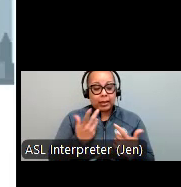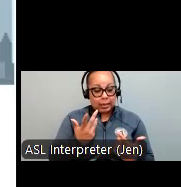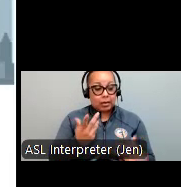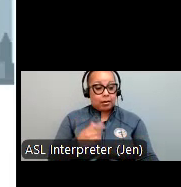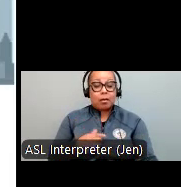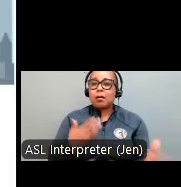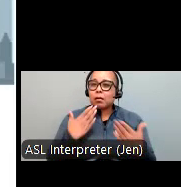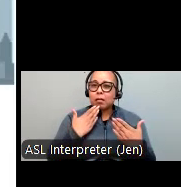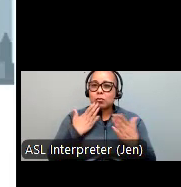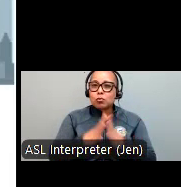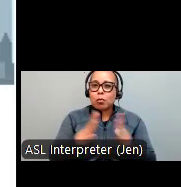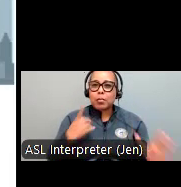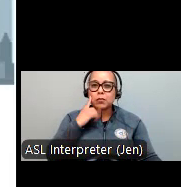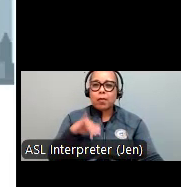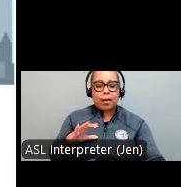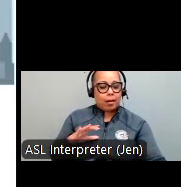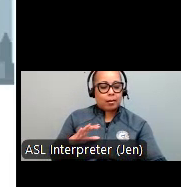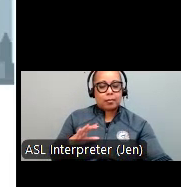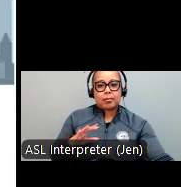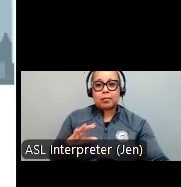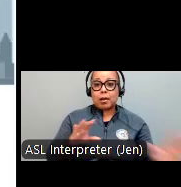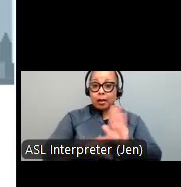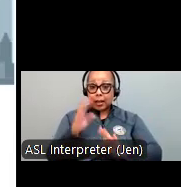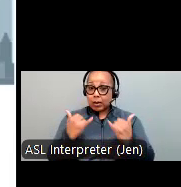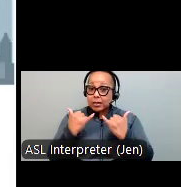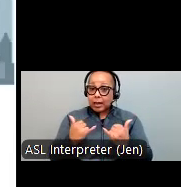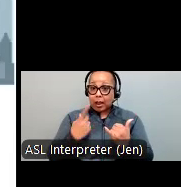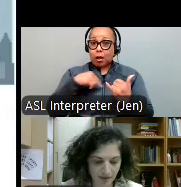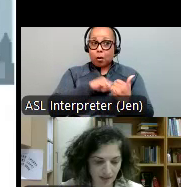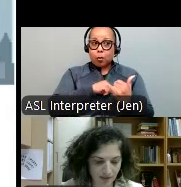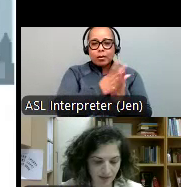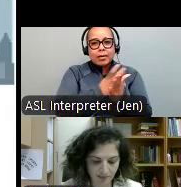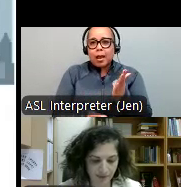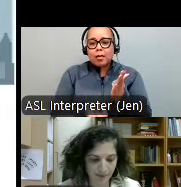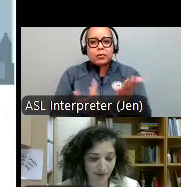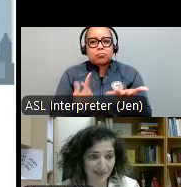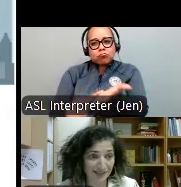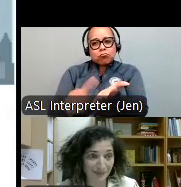Thank you so much for that, Clare. Now we're going to dive in and talk a little bit about